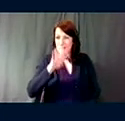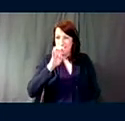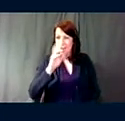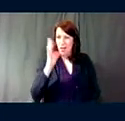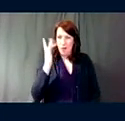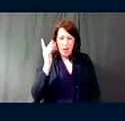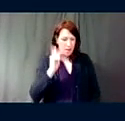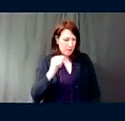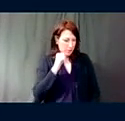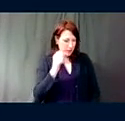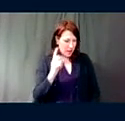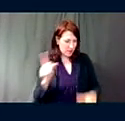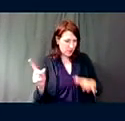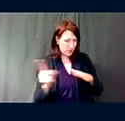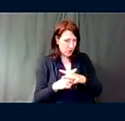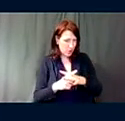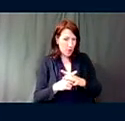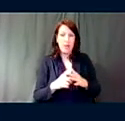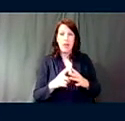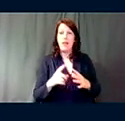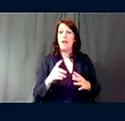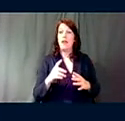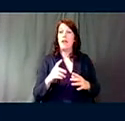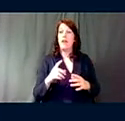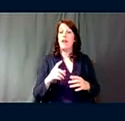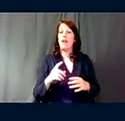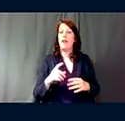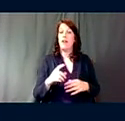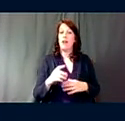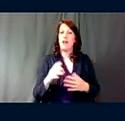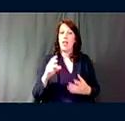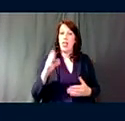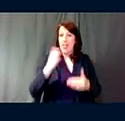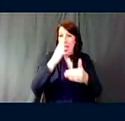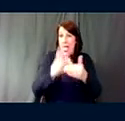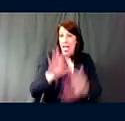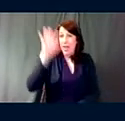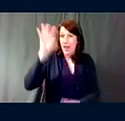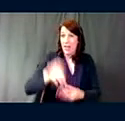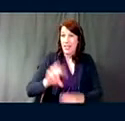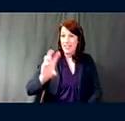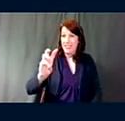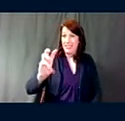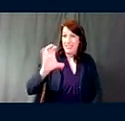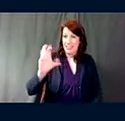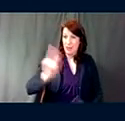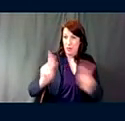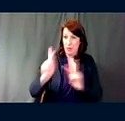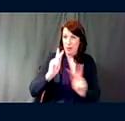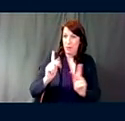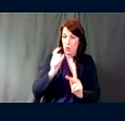WHY PEOPLE WERE NOT SHOWING UP. WE HAD ABOUT SIX PEOPLE -- SIX HUNDRED PEOPLE ULTIMATELY WHO